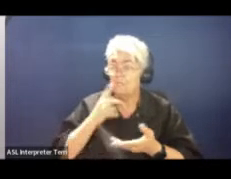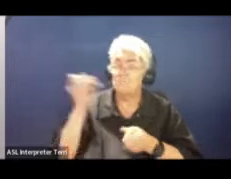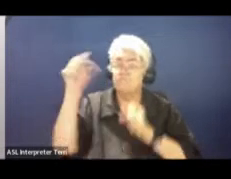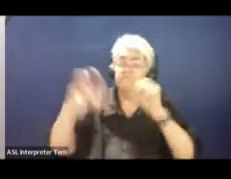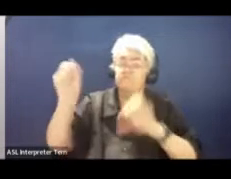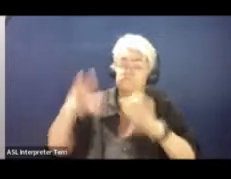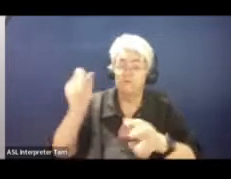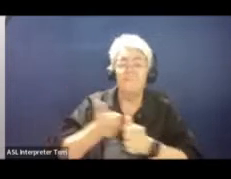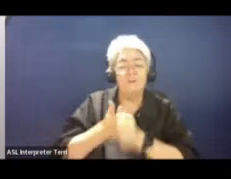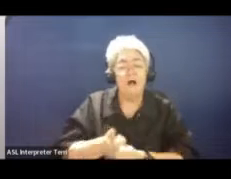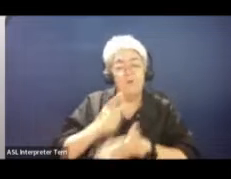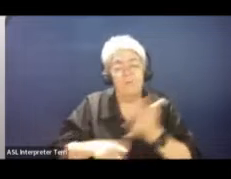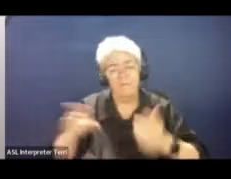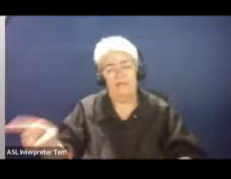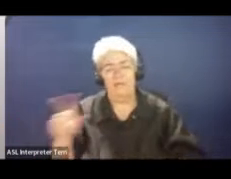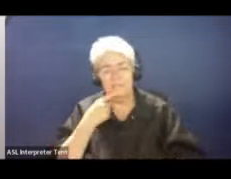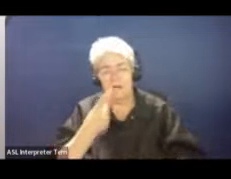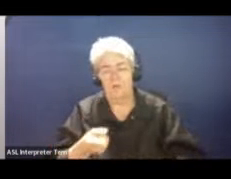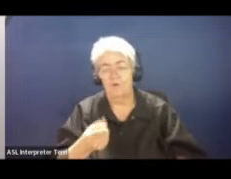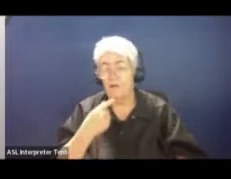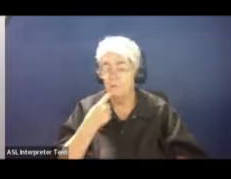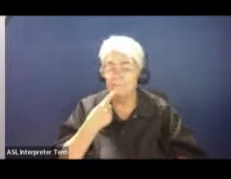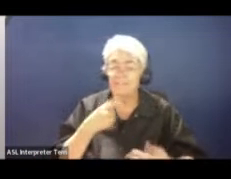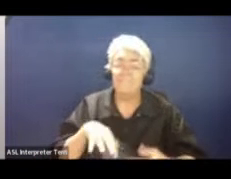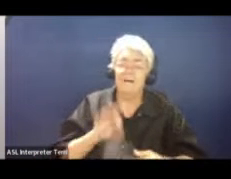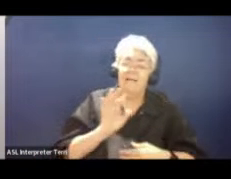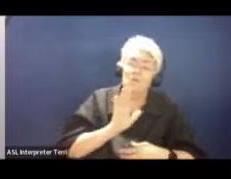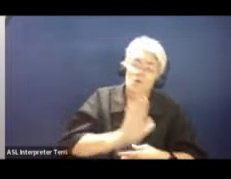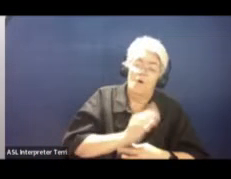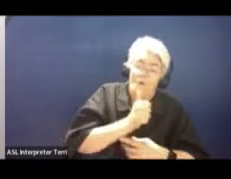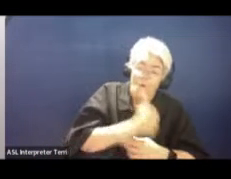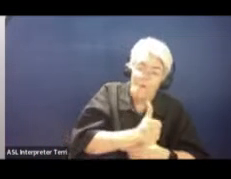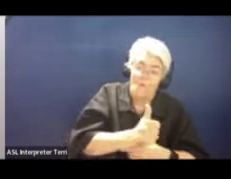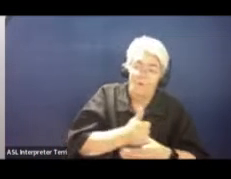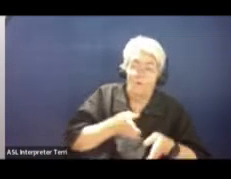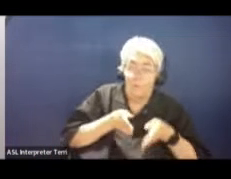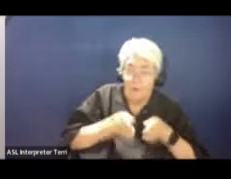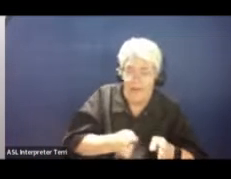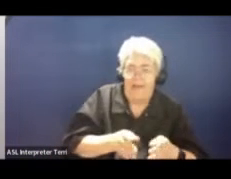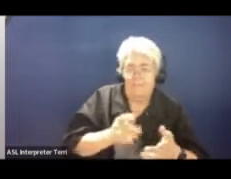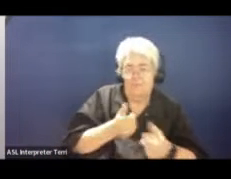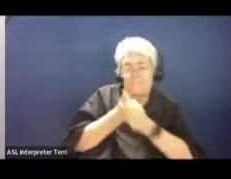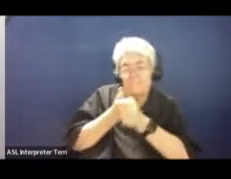all are going to hear me talk about this later of finding your flow. There are ways that these